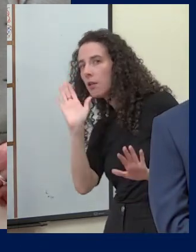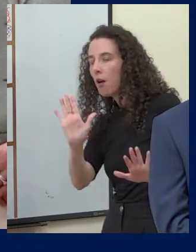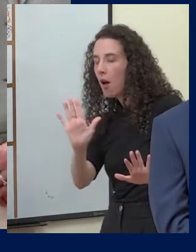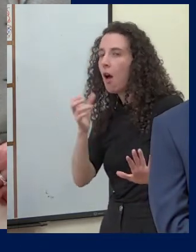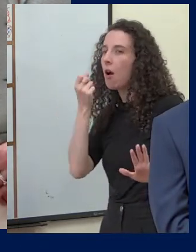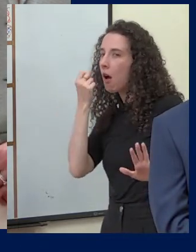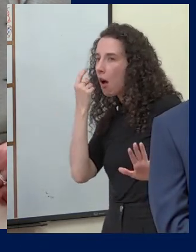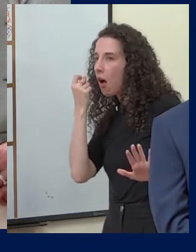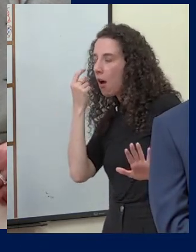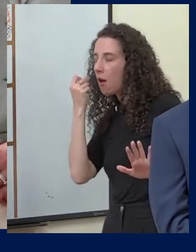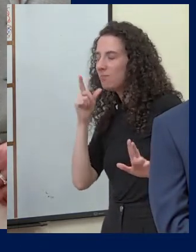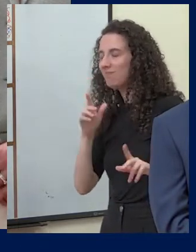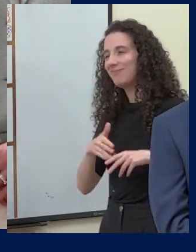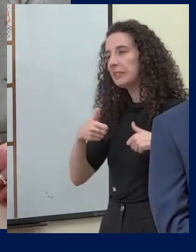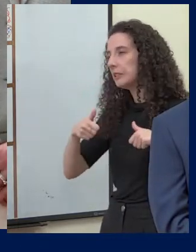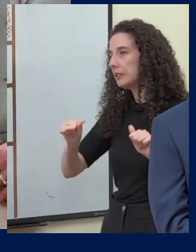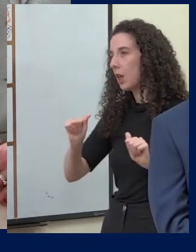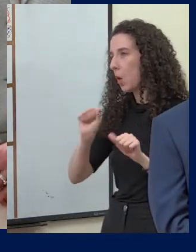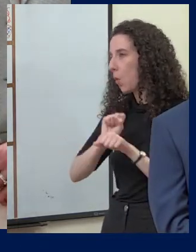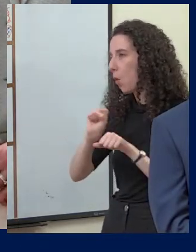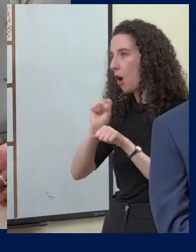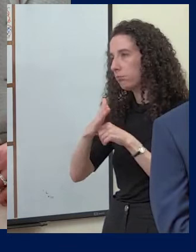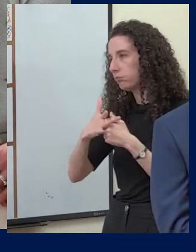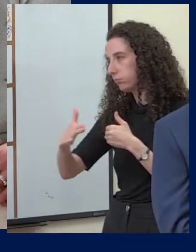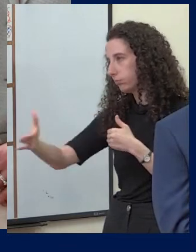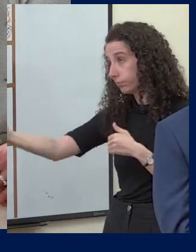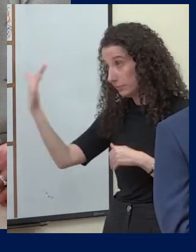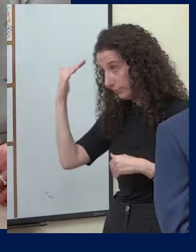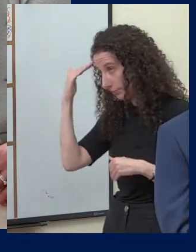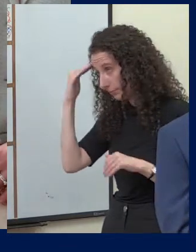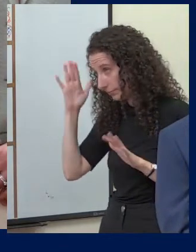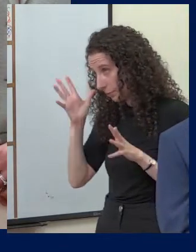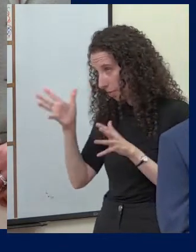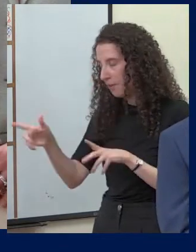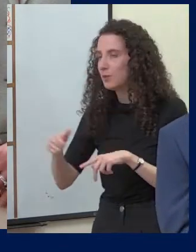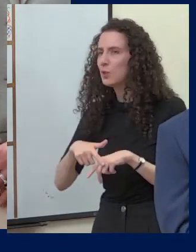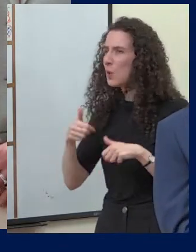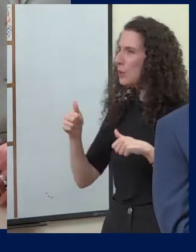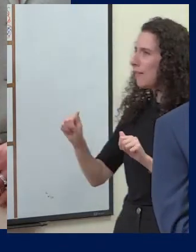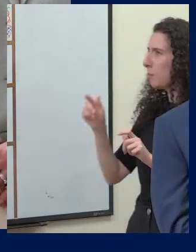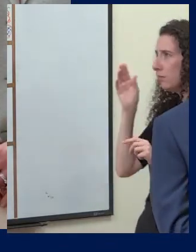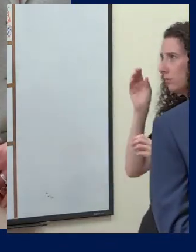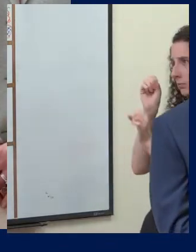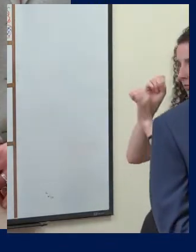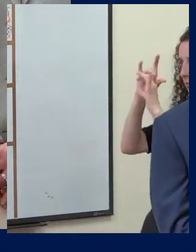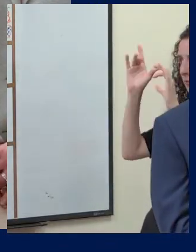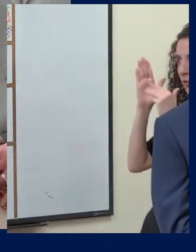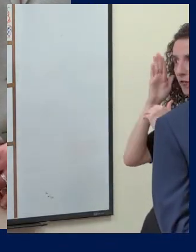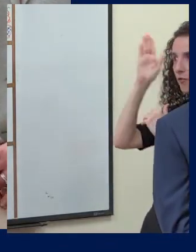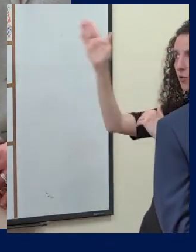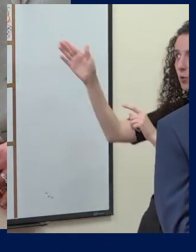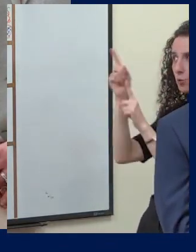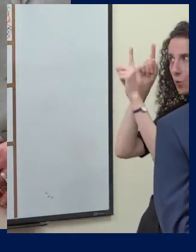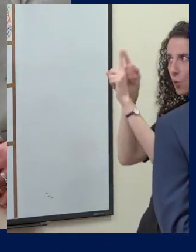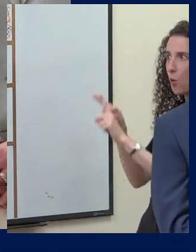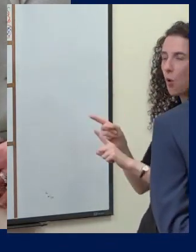But we know there is more work to be done. To share a little bit about some of the vision, what we are working on now is continually